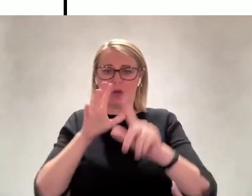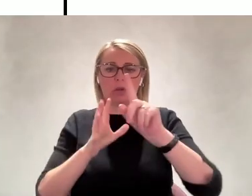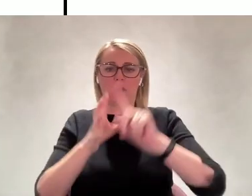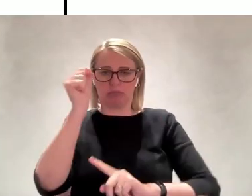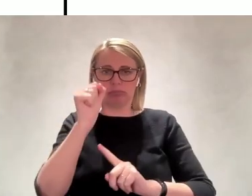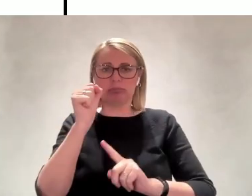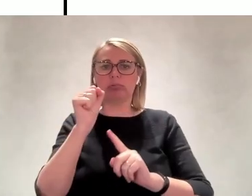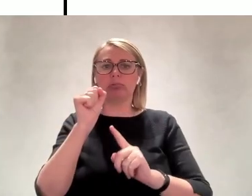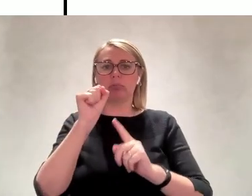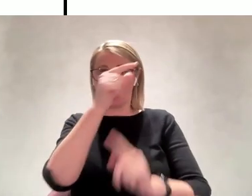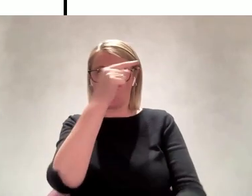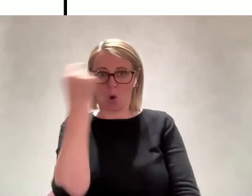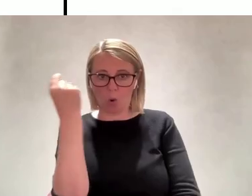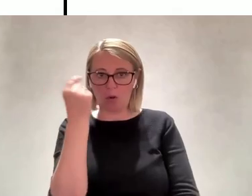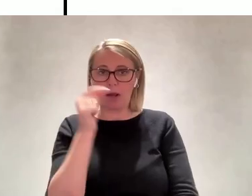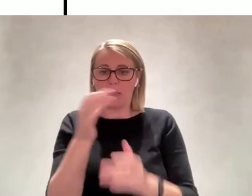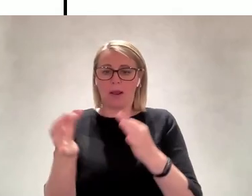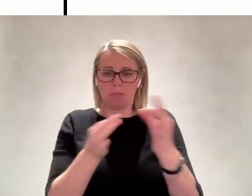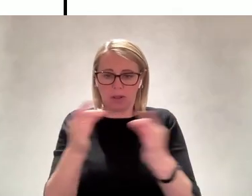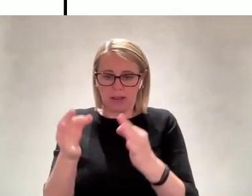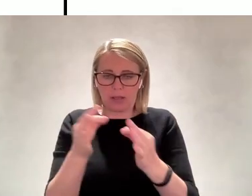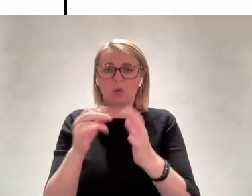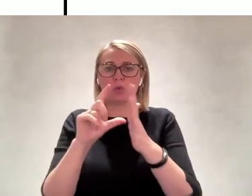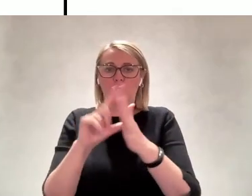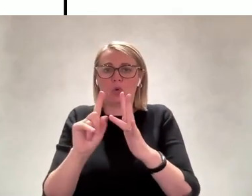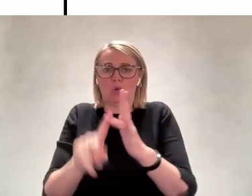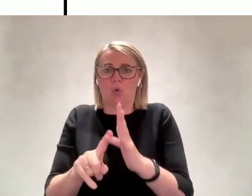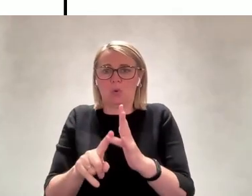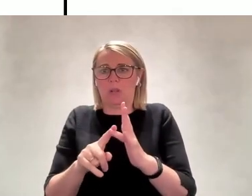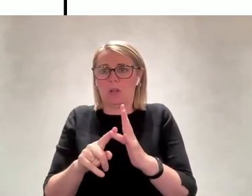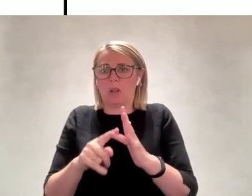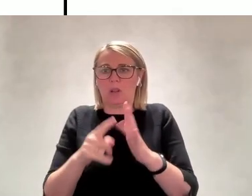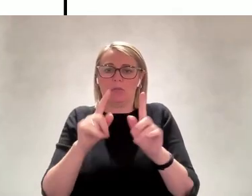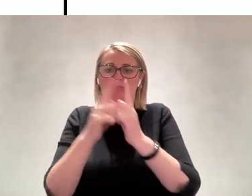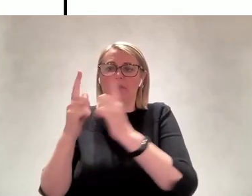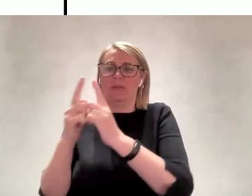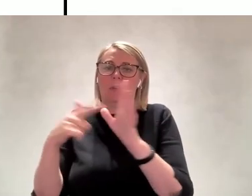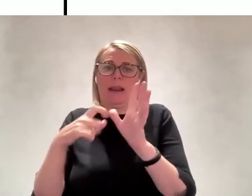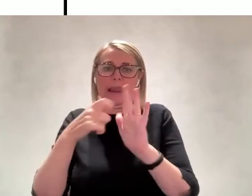achieve a pre-defined goal by planning or executing a series of actions.